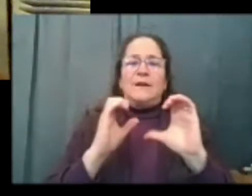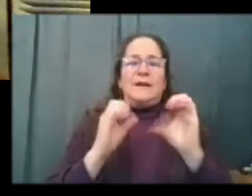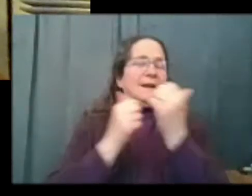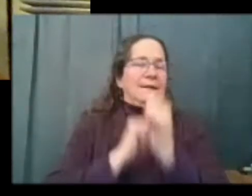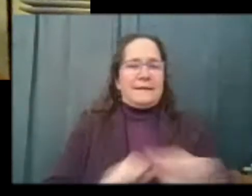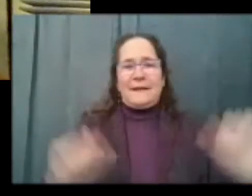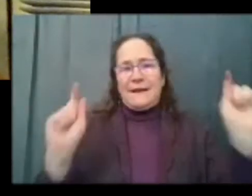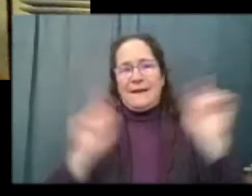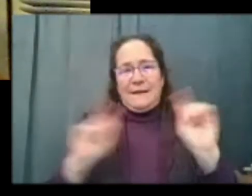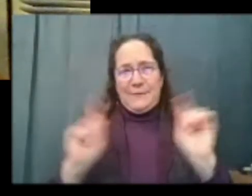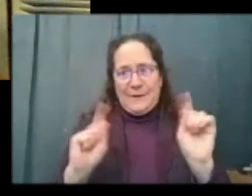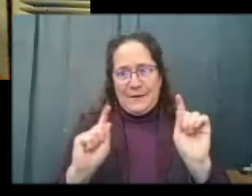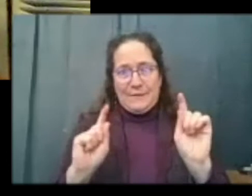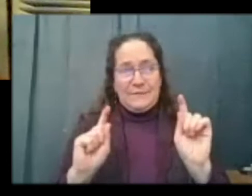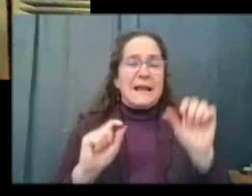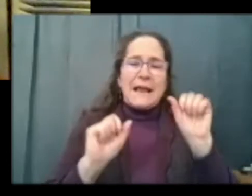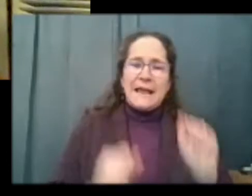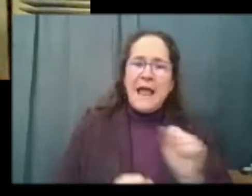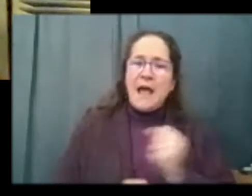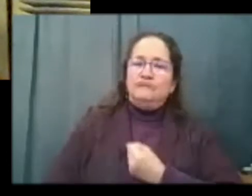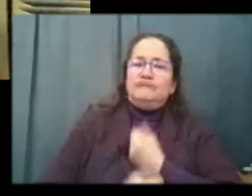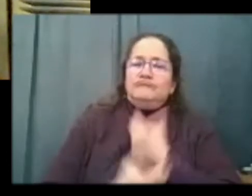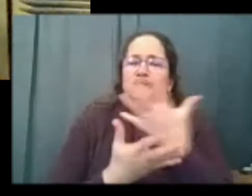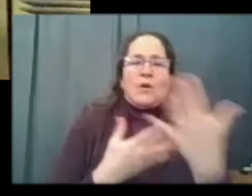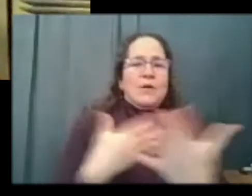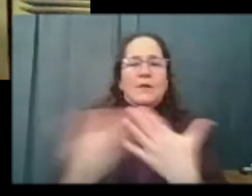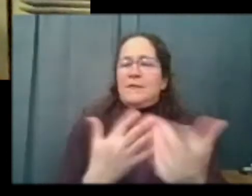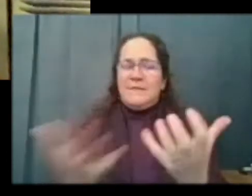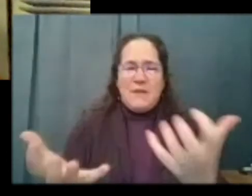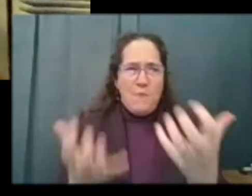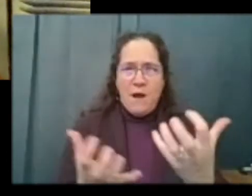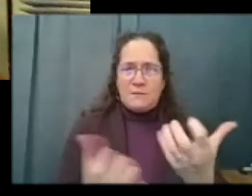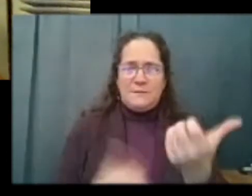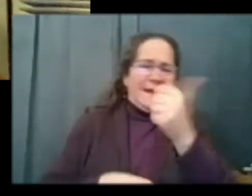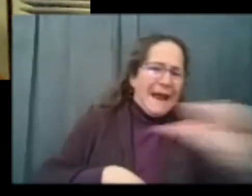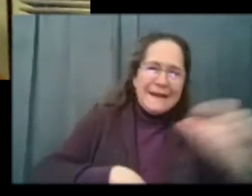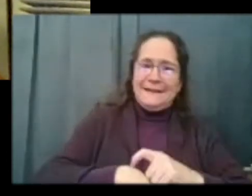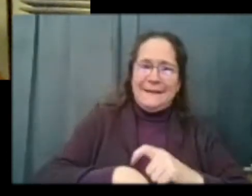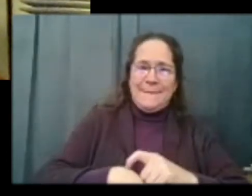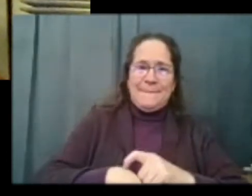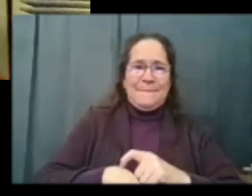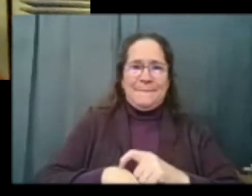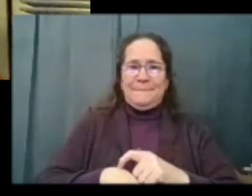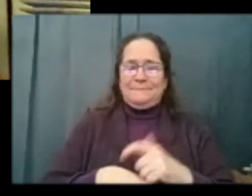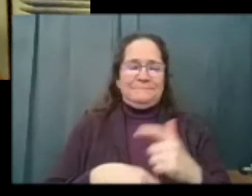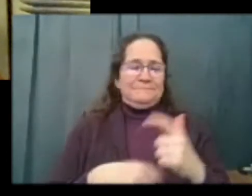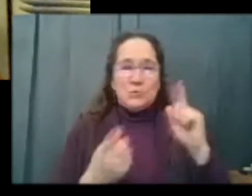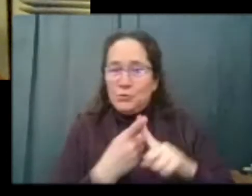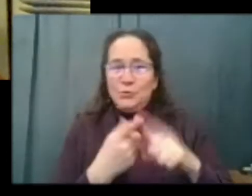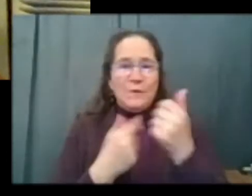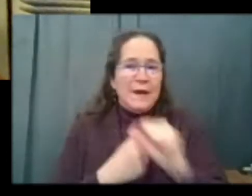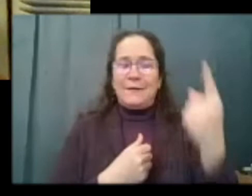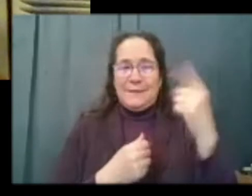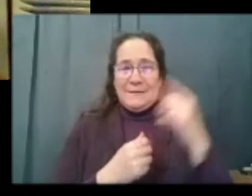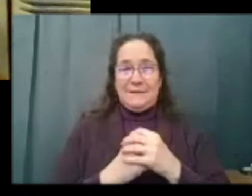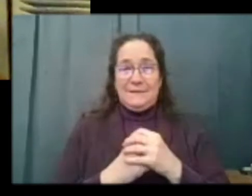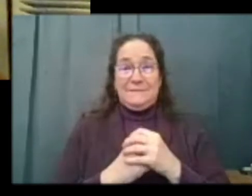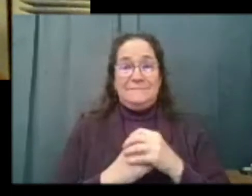and say anything they want to say at anytime to anyone, and that takes definitely working together.